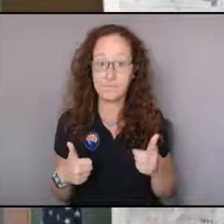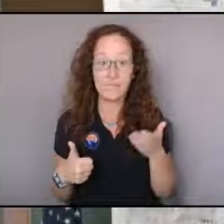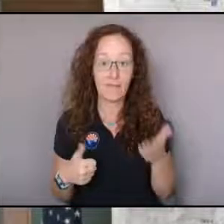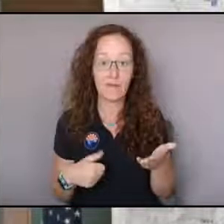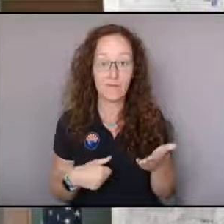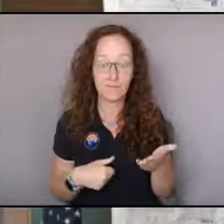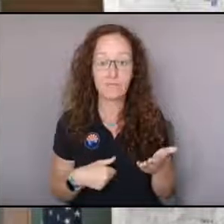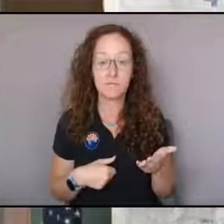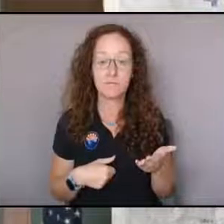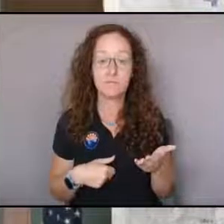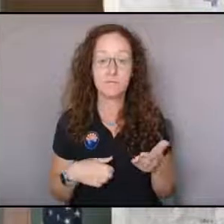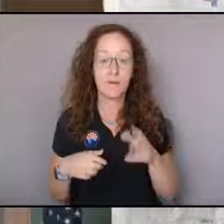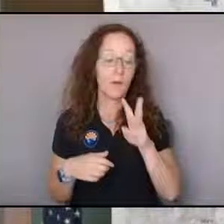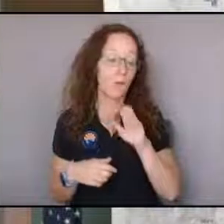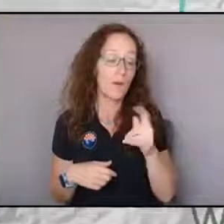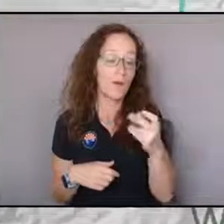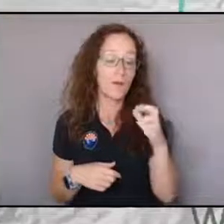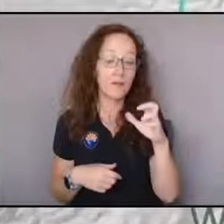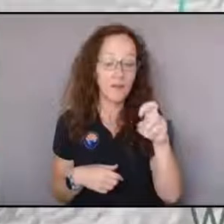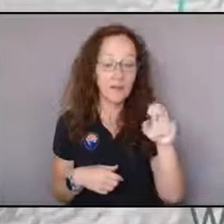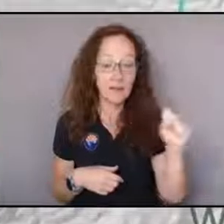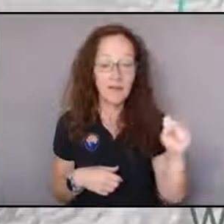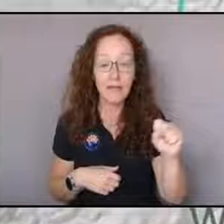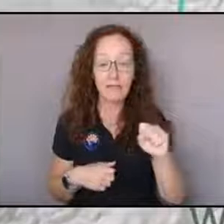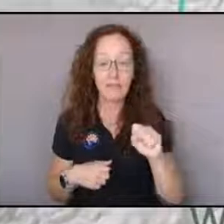THE CREWS UP -- GOING UP IN THE WILDERNESS, THEY ARE